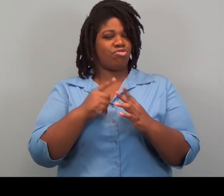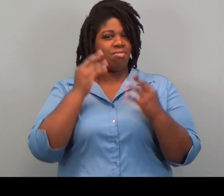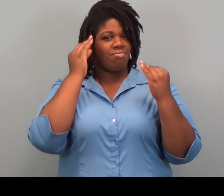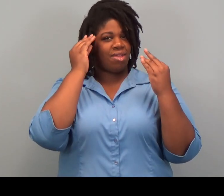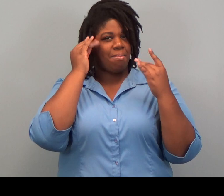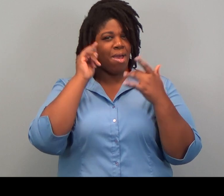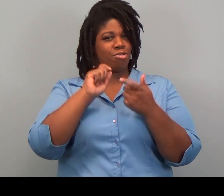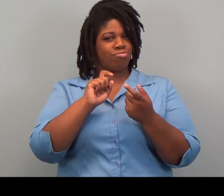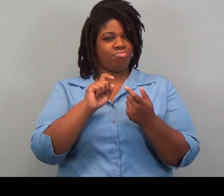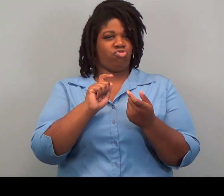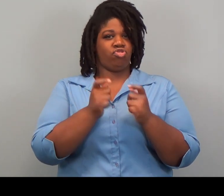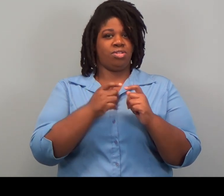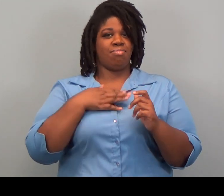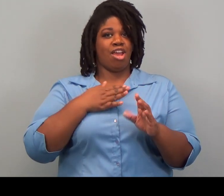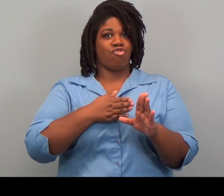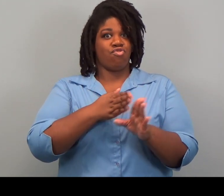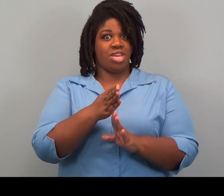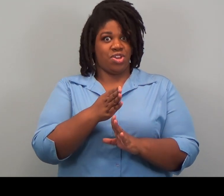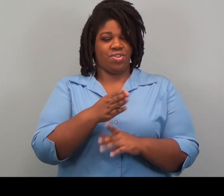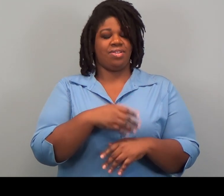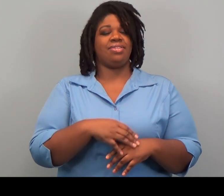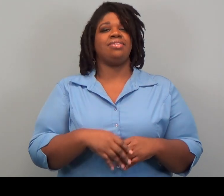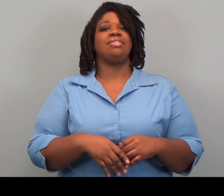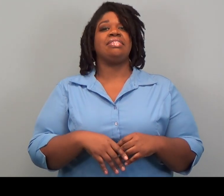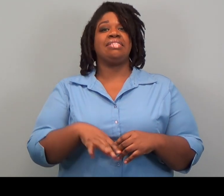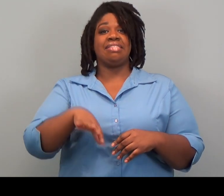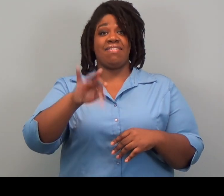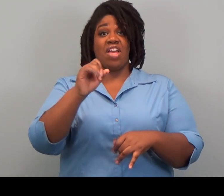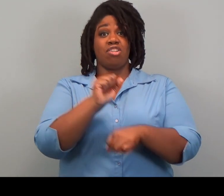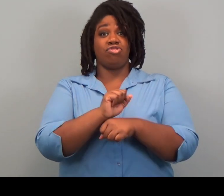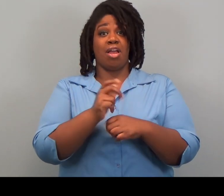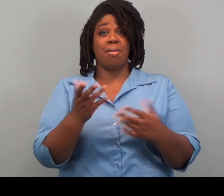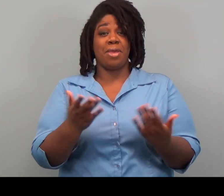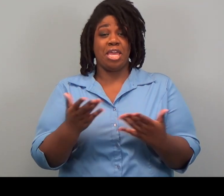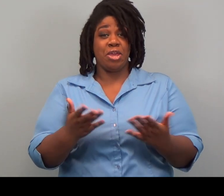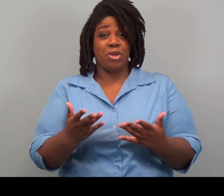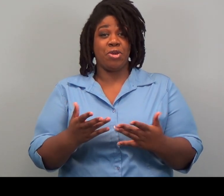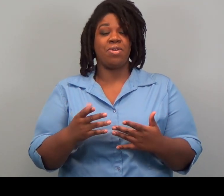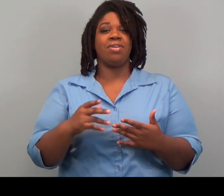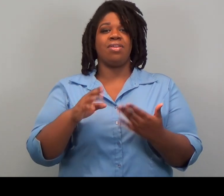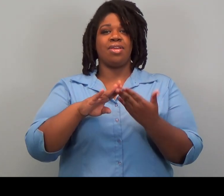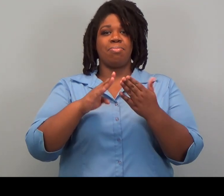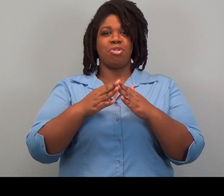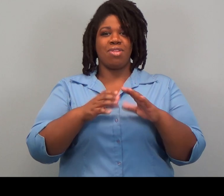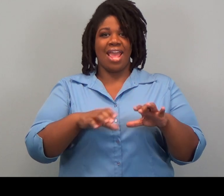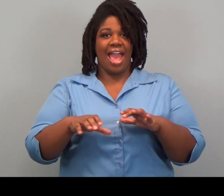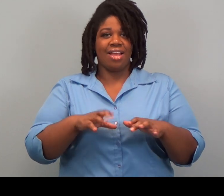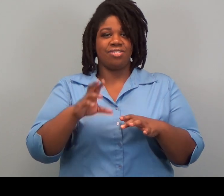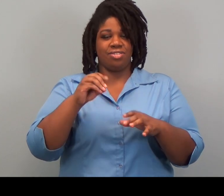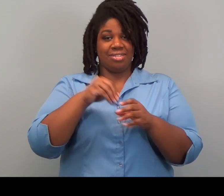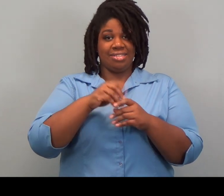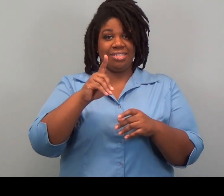and I found a job here at Community Action Duluth through the AmeriCorps program. So that means I first came to Community Action